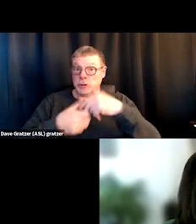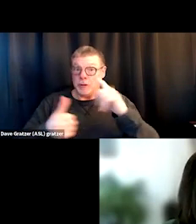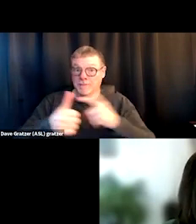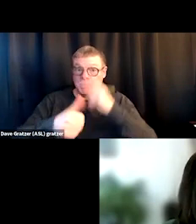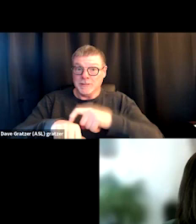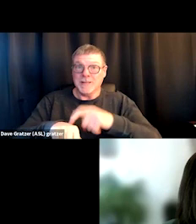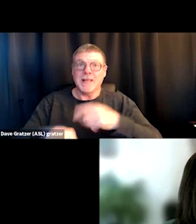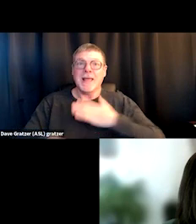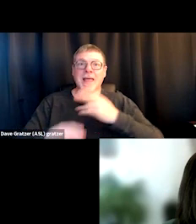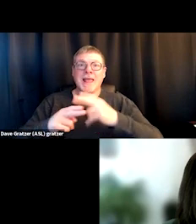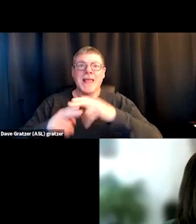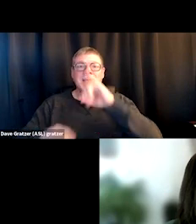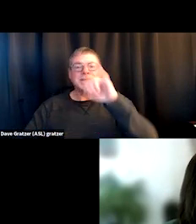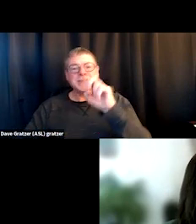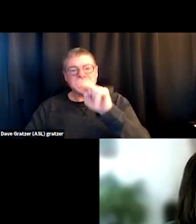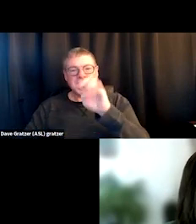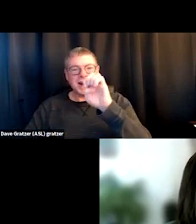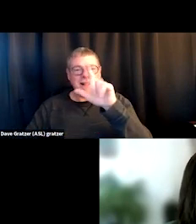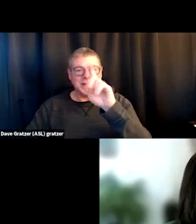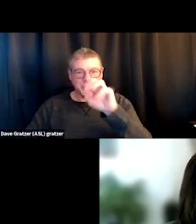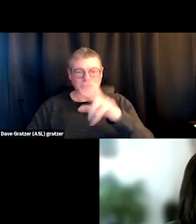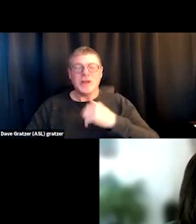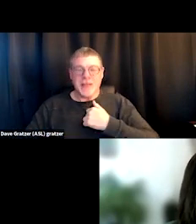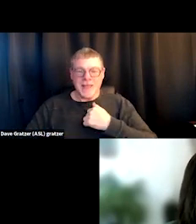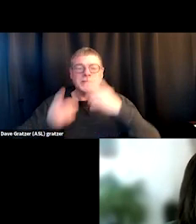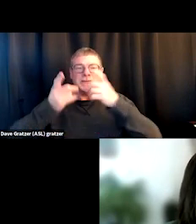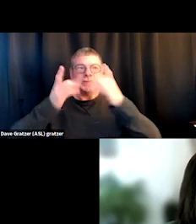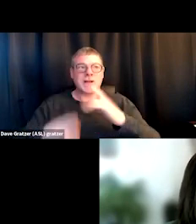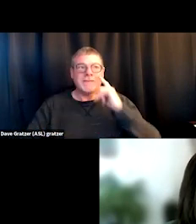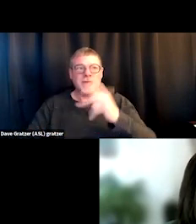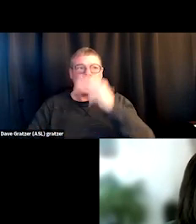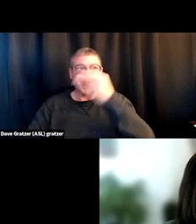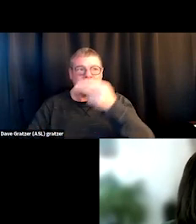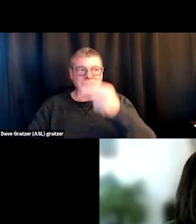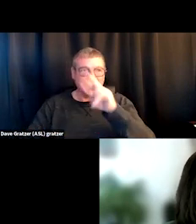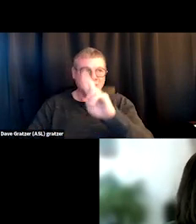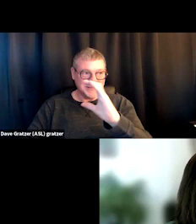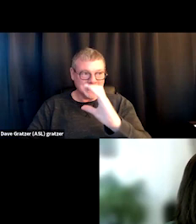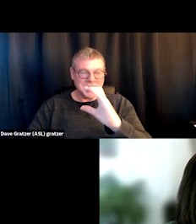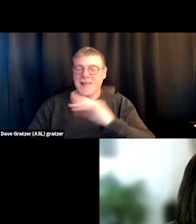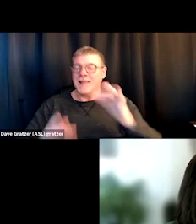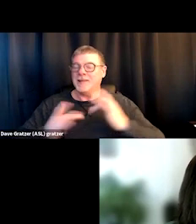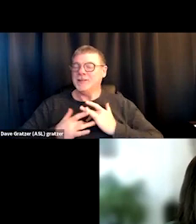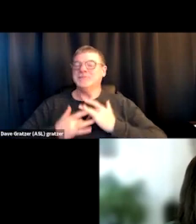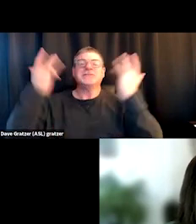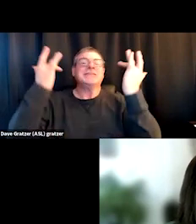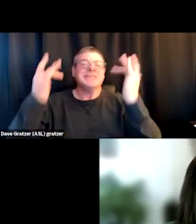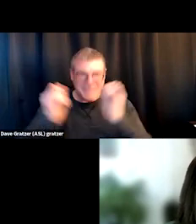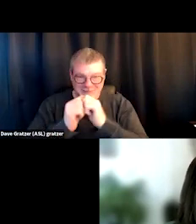my name's Jen Elder. I am the director of the Homeless and Housing Resource Center, and just super thrilled to be working with this phenomenal team